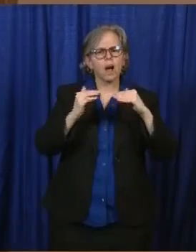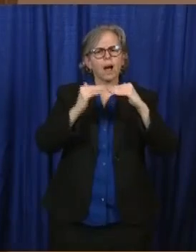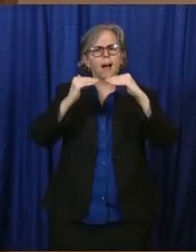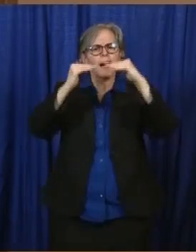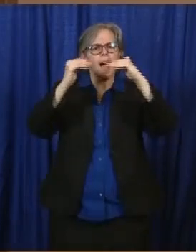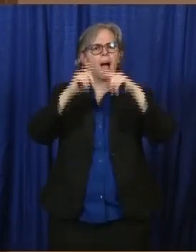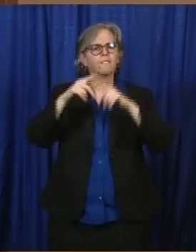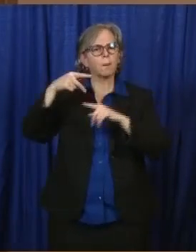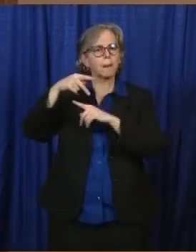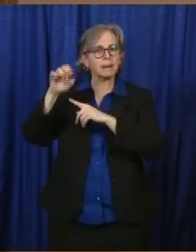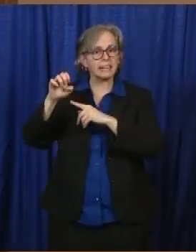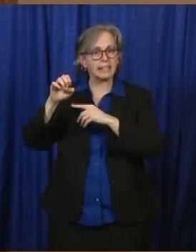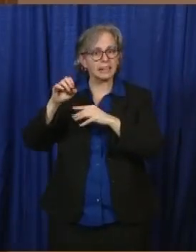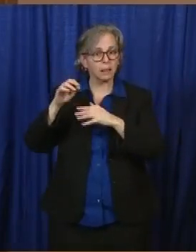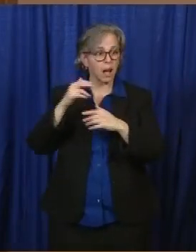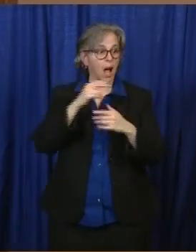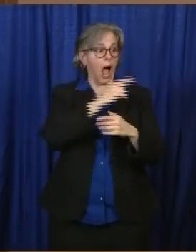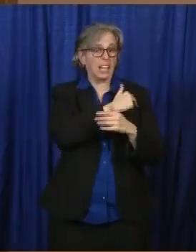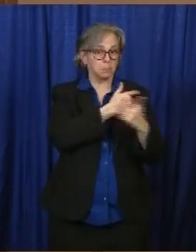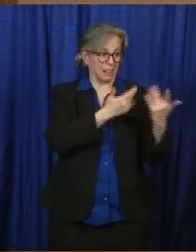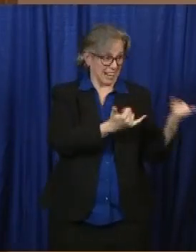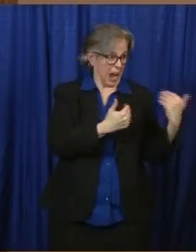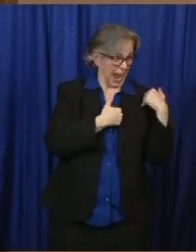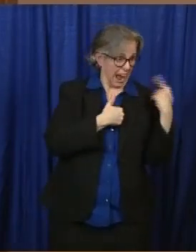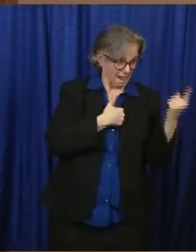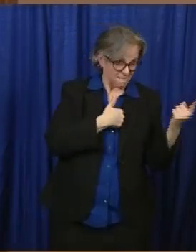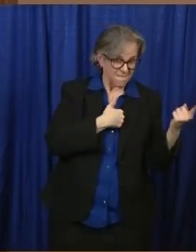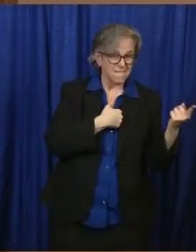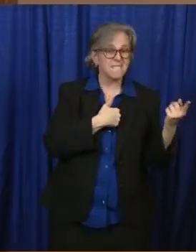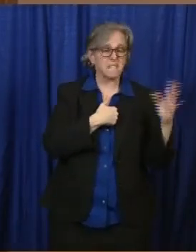THIS WITH THE MEDIA. IT IS TALKING ABOUT DIFFERENT